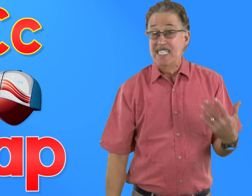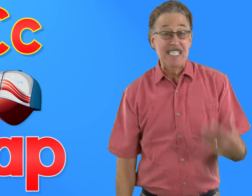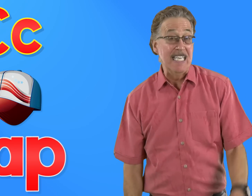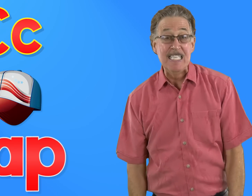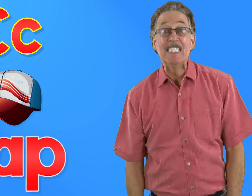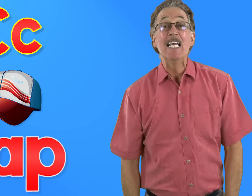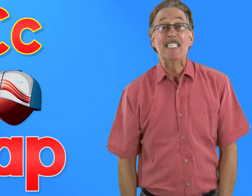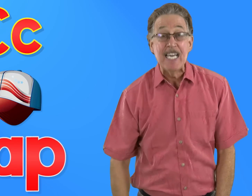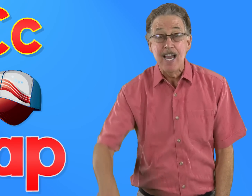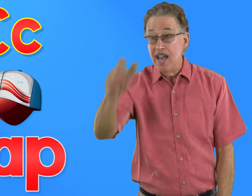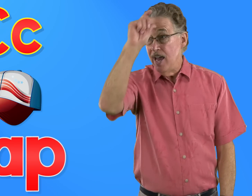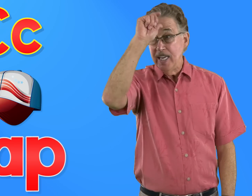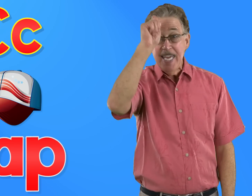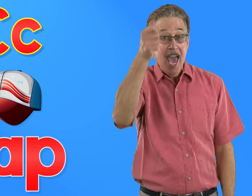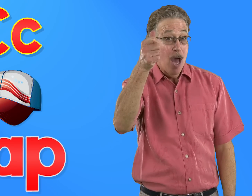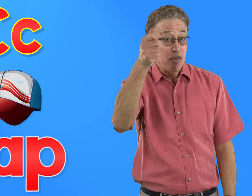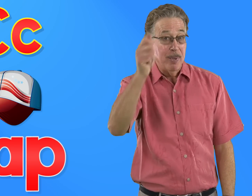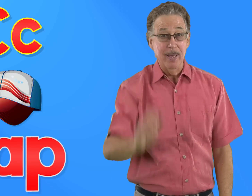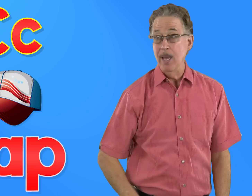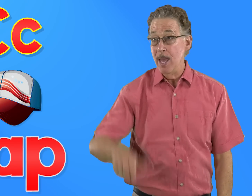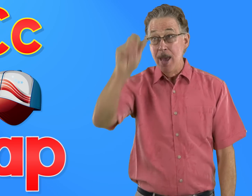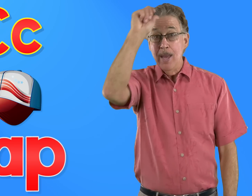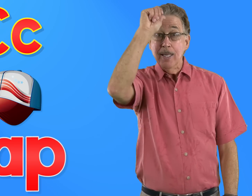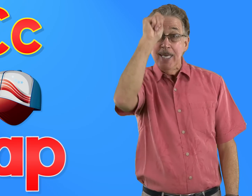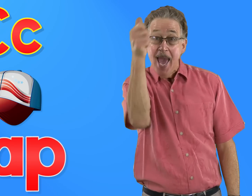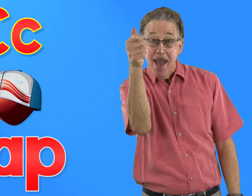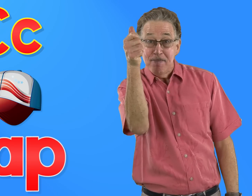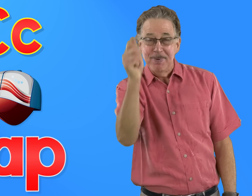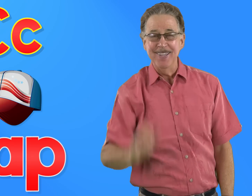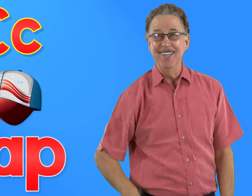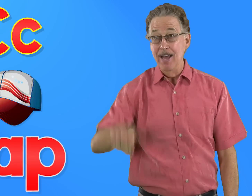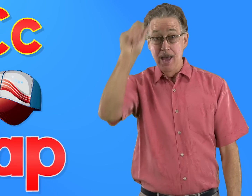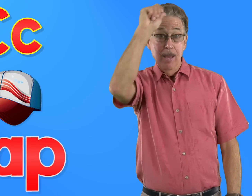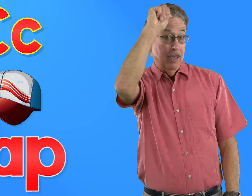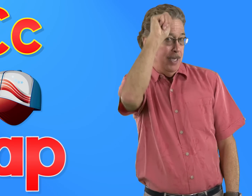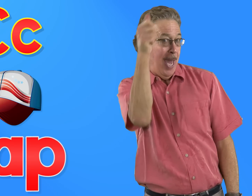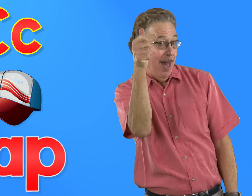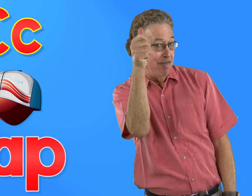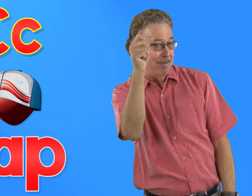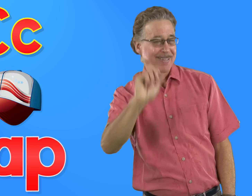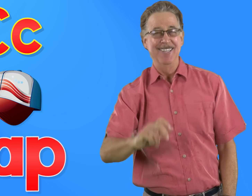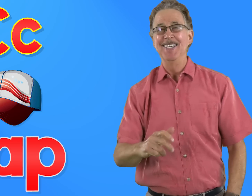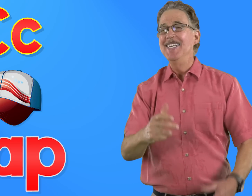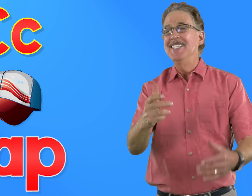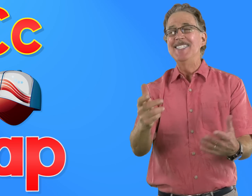Cc says /c/ cap, cap, cap